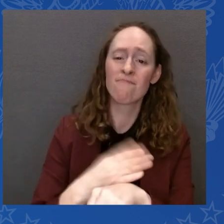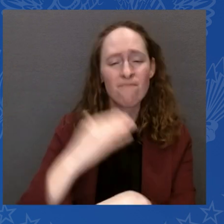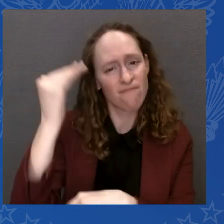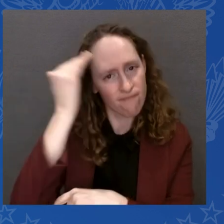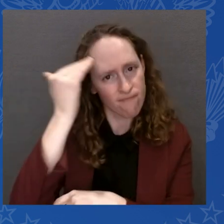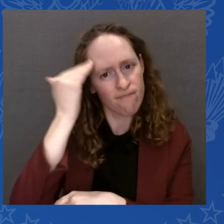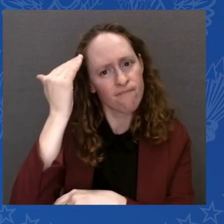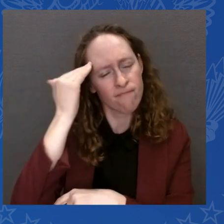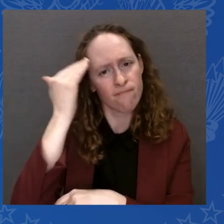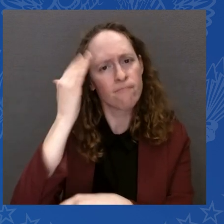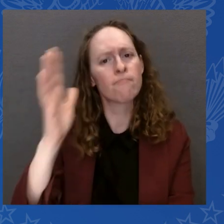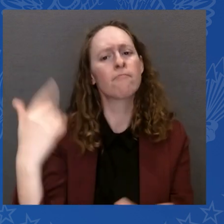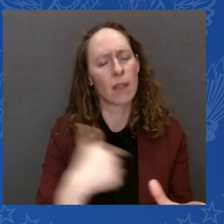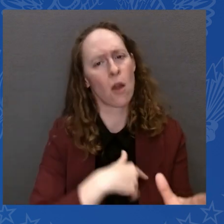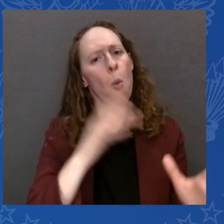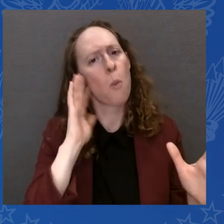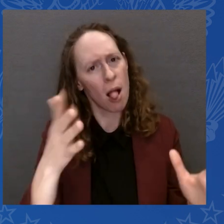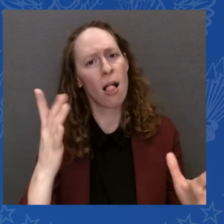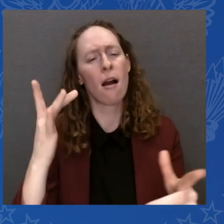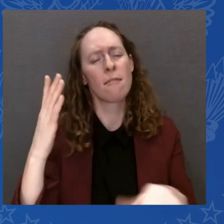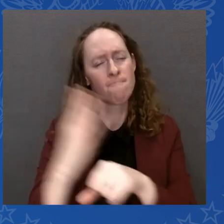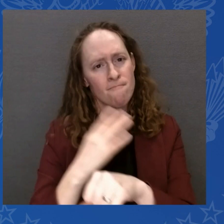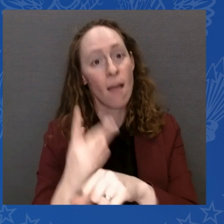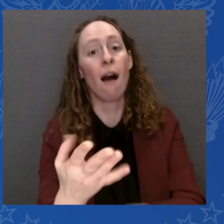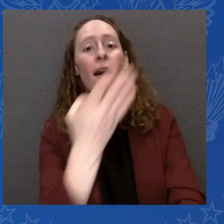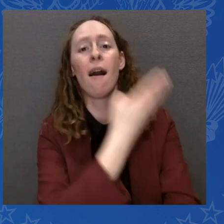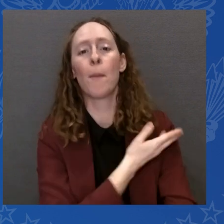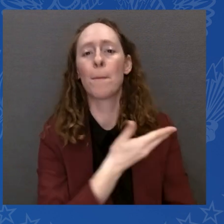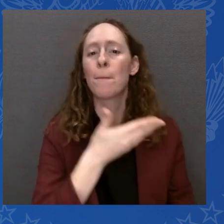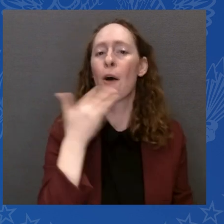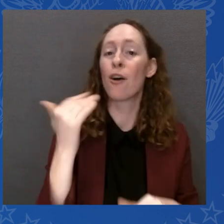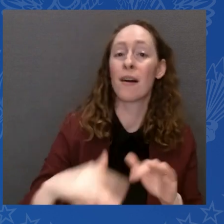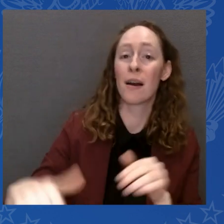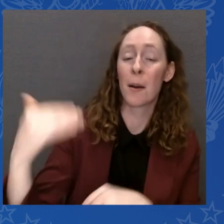declaration for the state of California. Yesterday, I directed the federal government